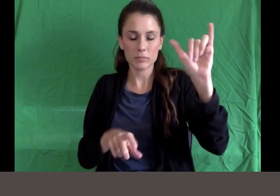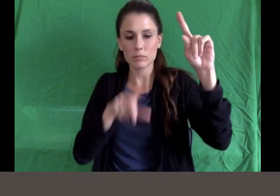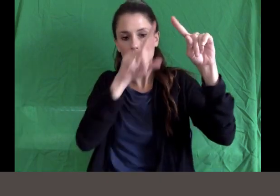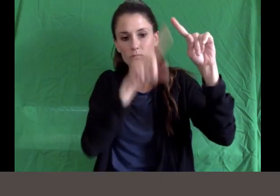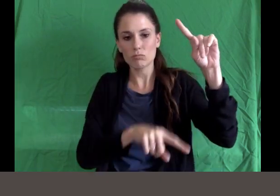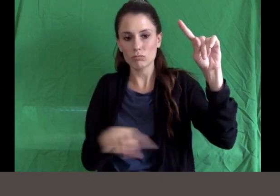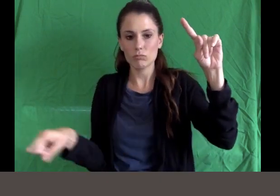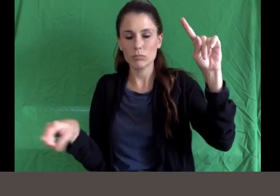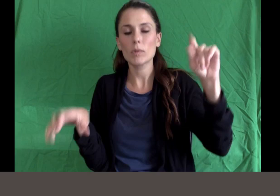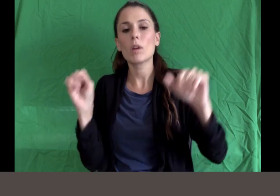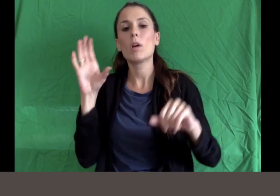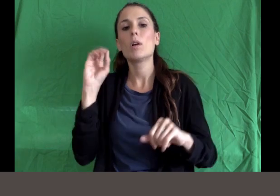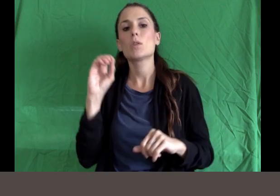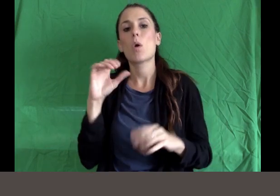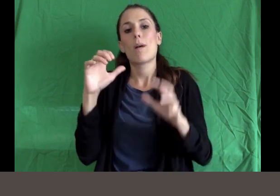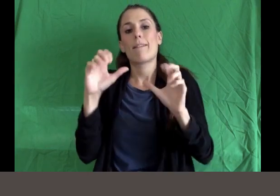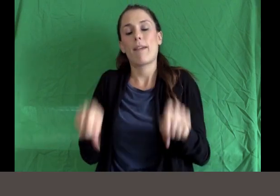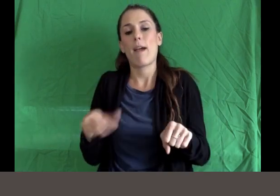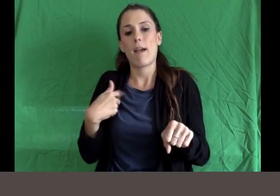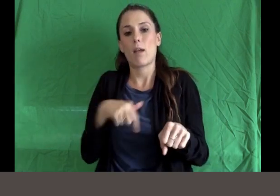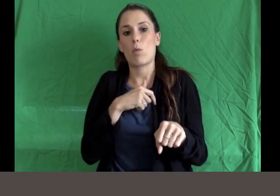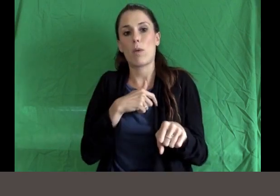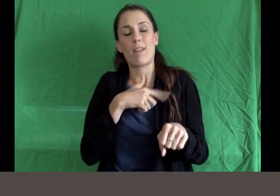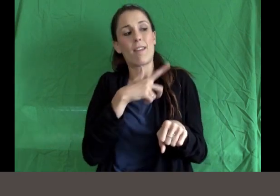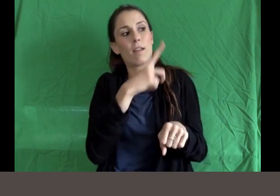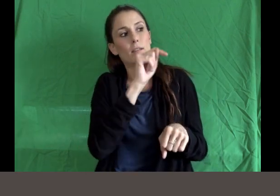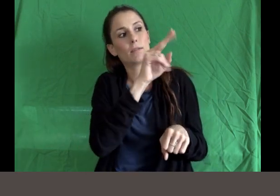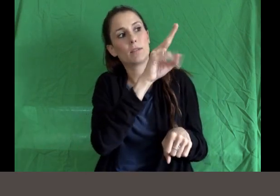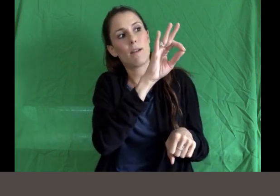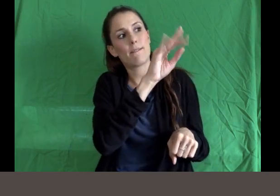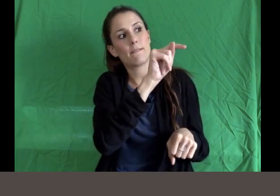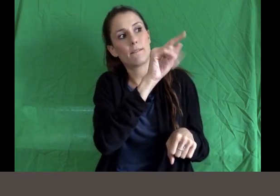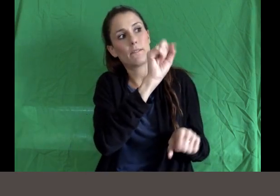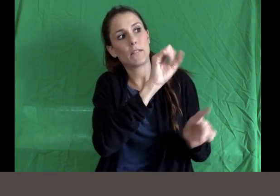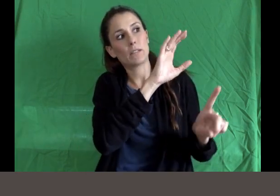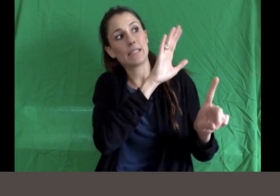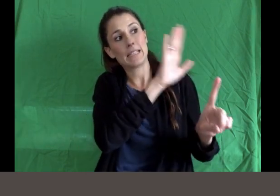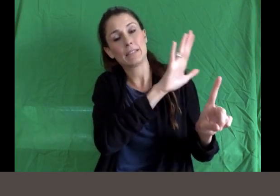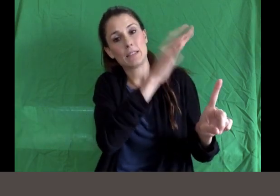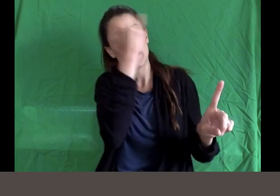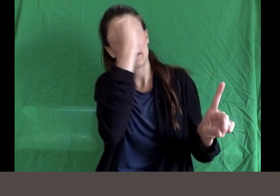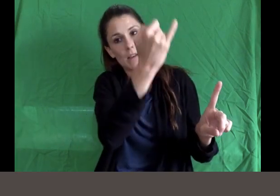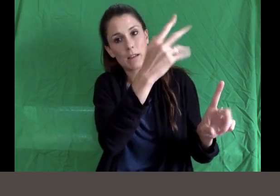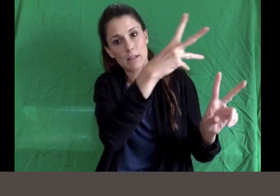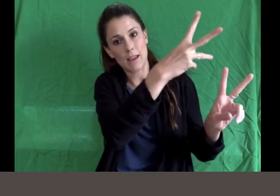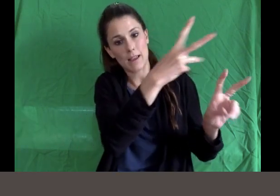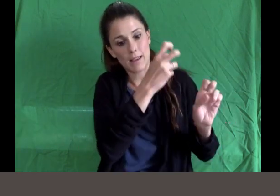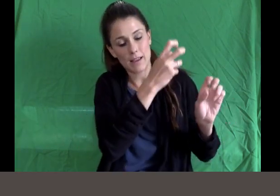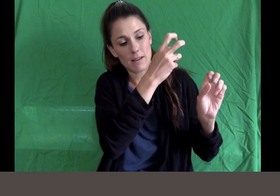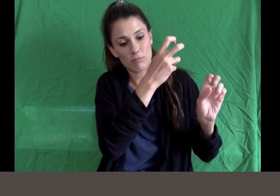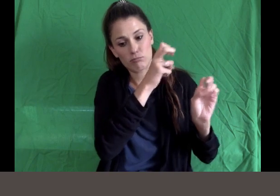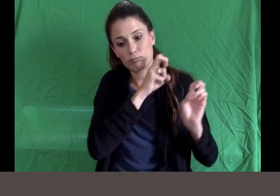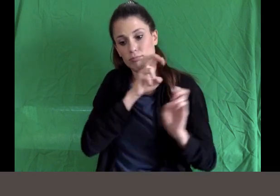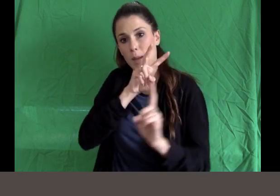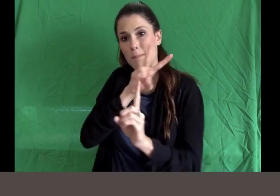some of Tufte's ideas and implement them in Matplotlib now Tufte has a lot of different